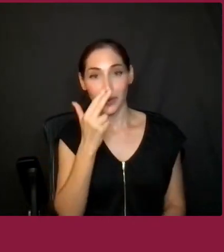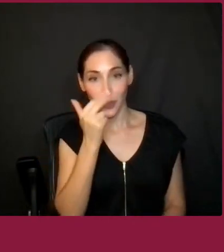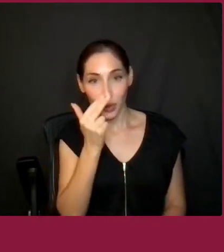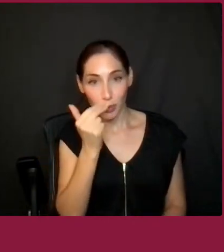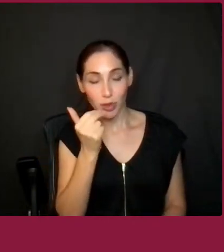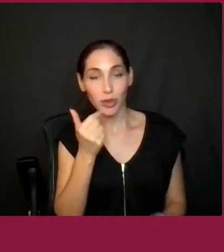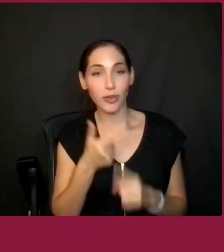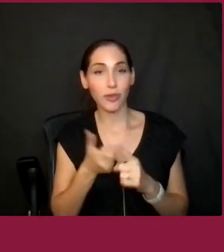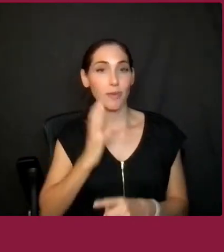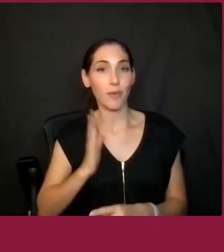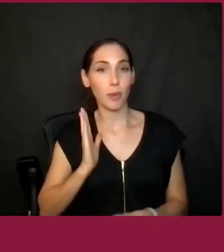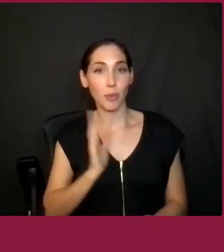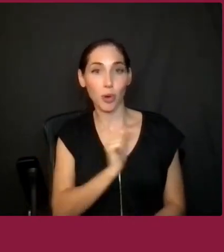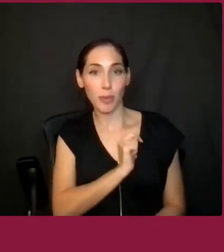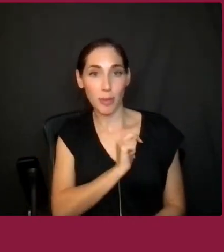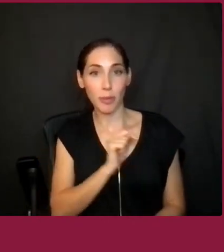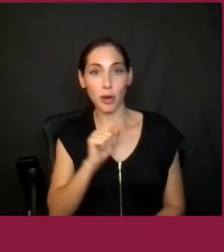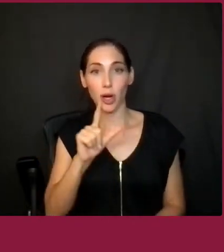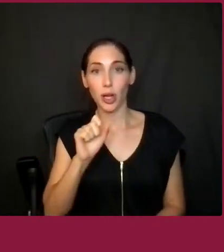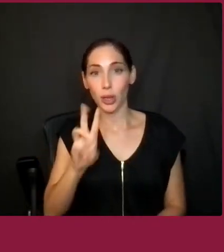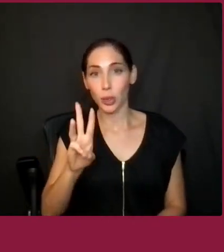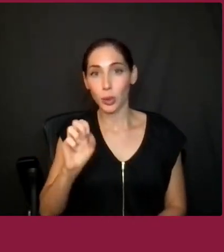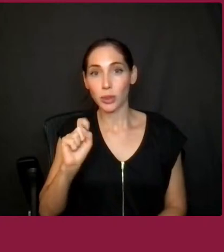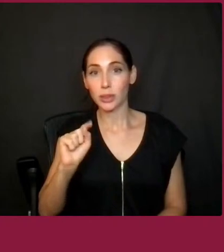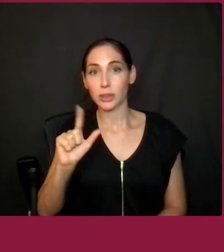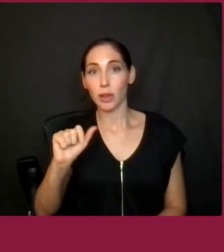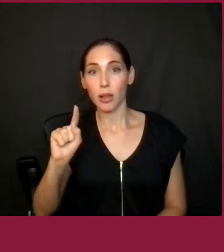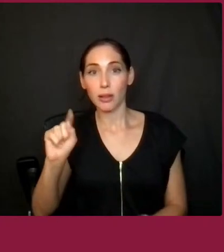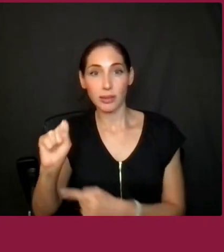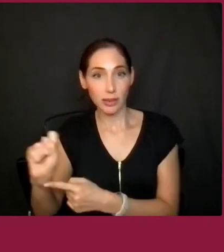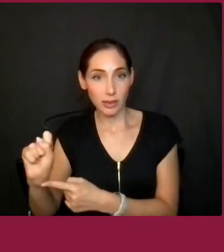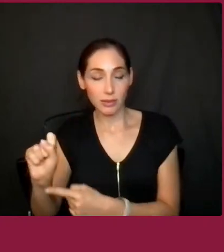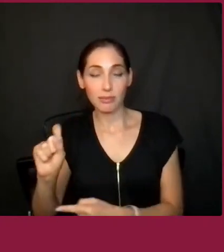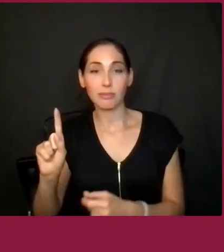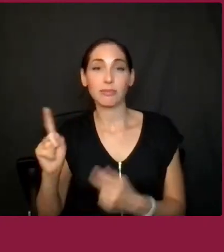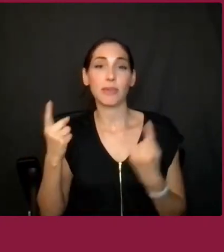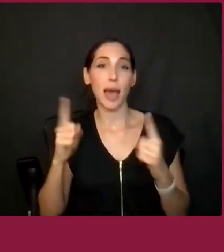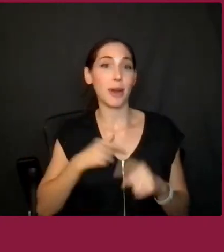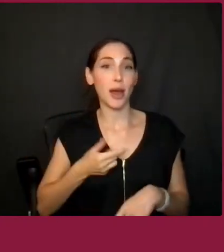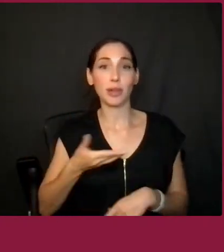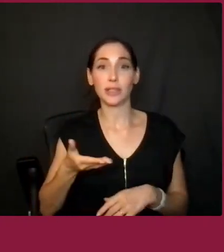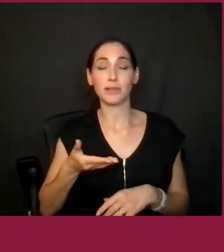former board member, Lew Stults When I was first elected to this board in 2013,